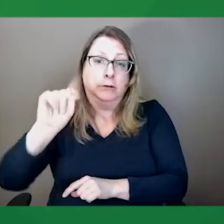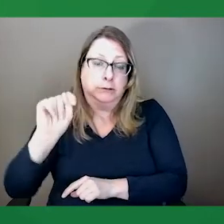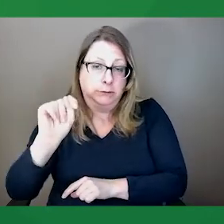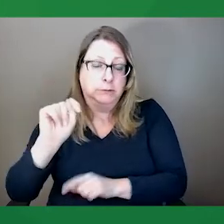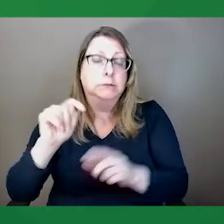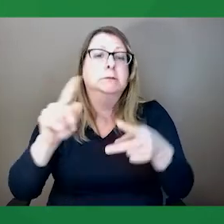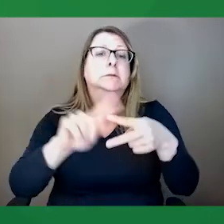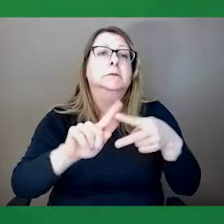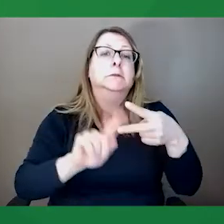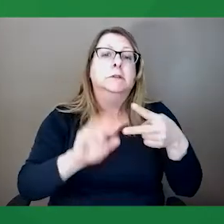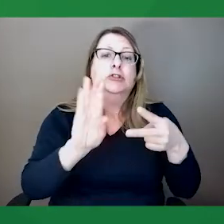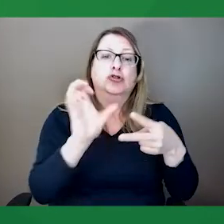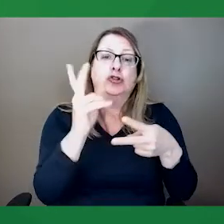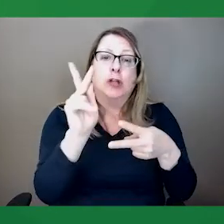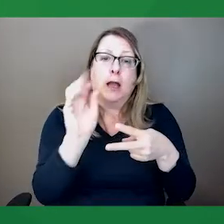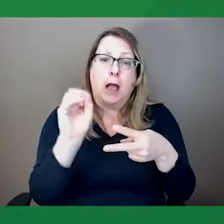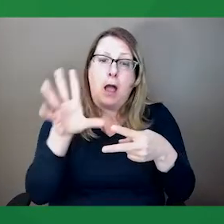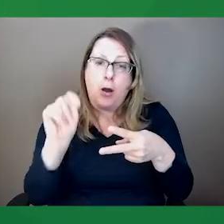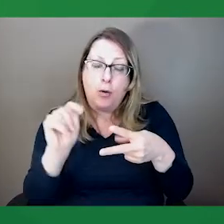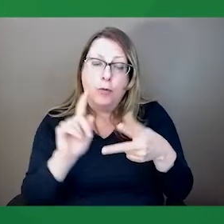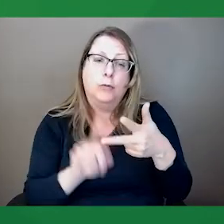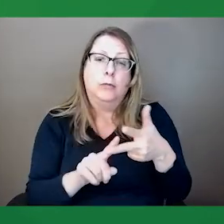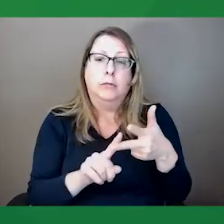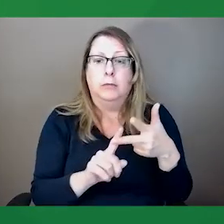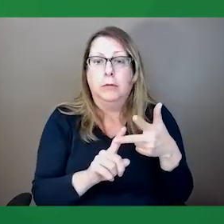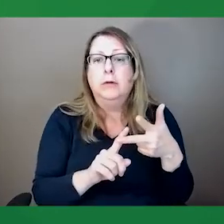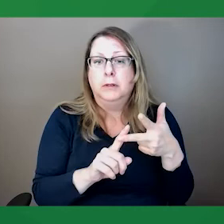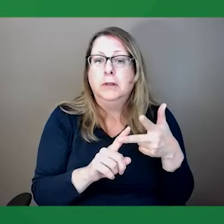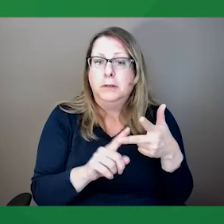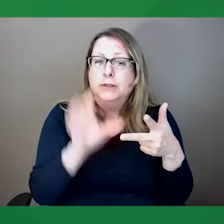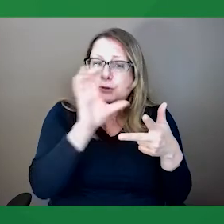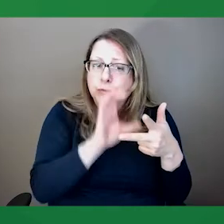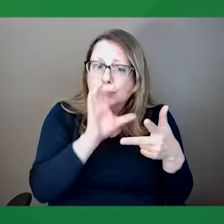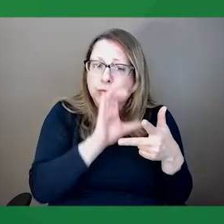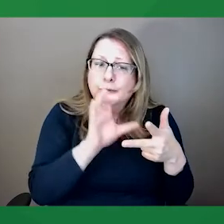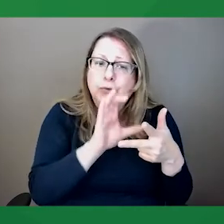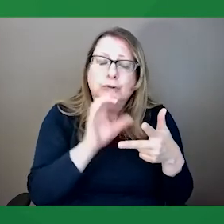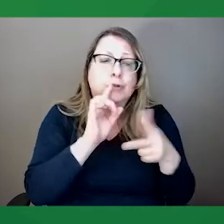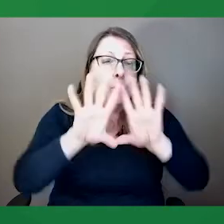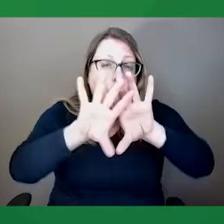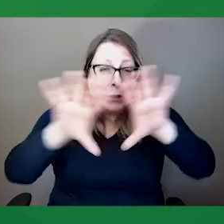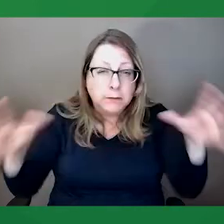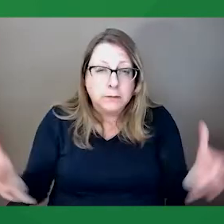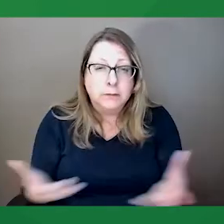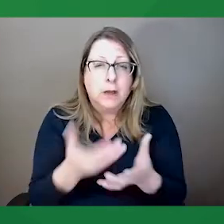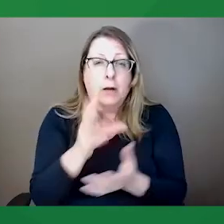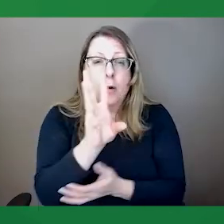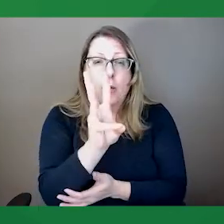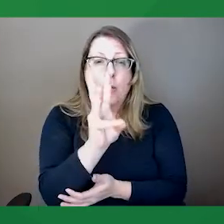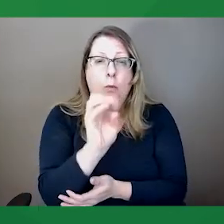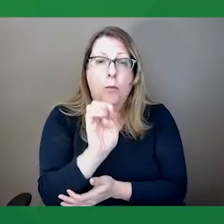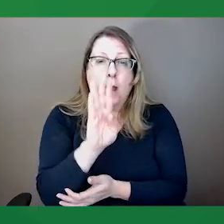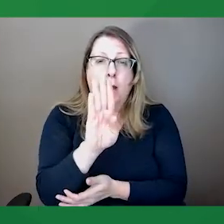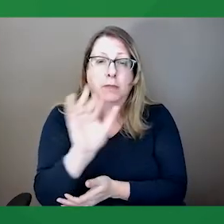homepage, sometimes in checkout, product listing page, search result page.